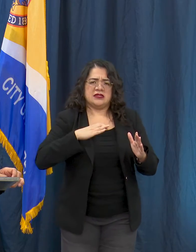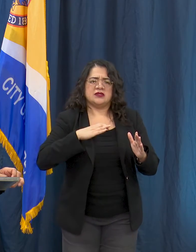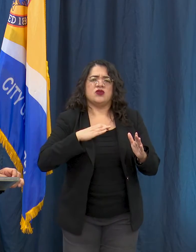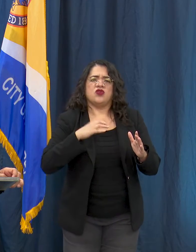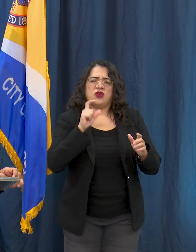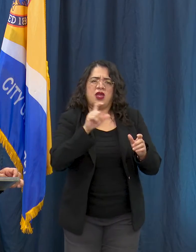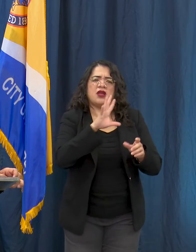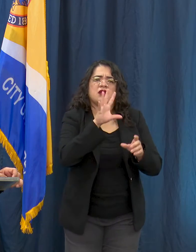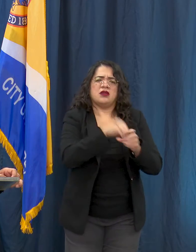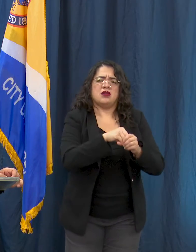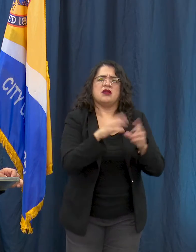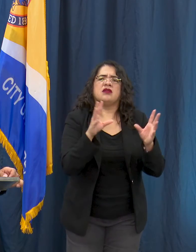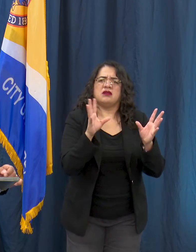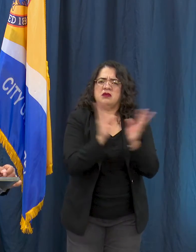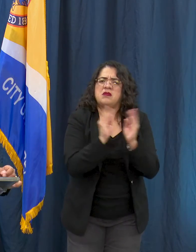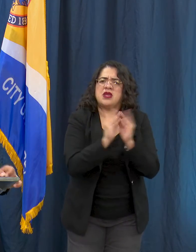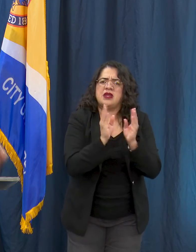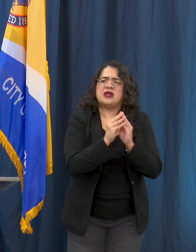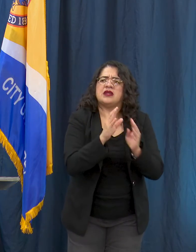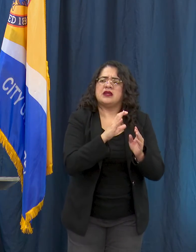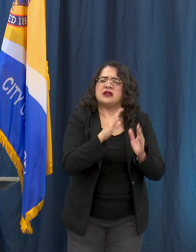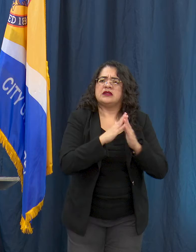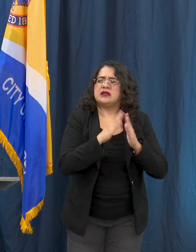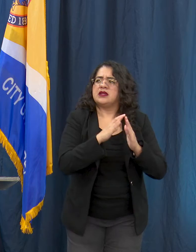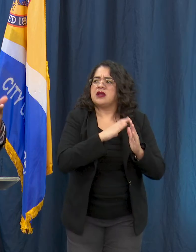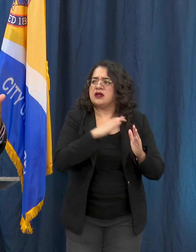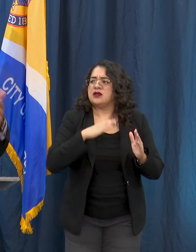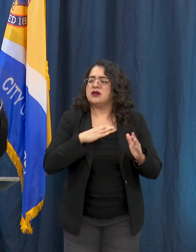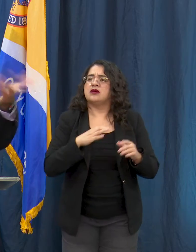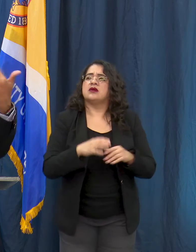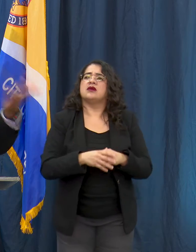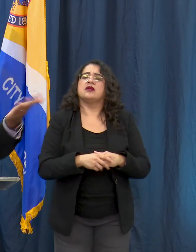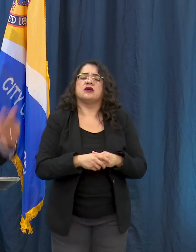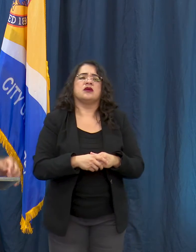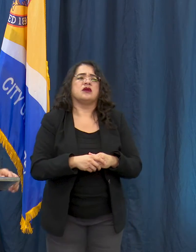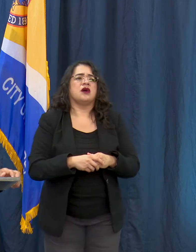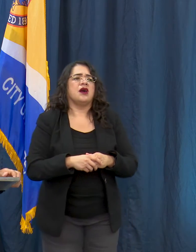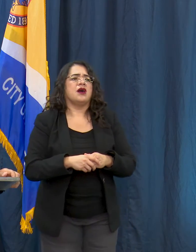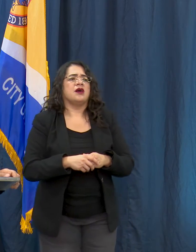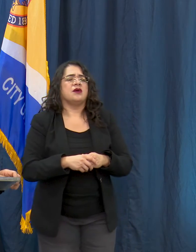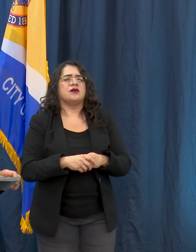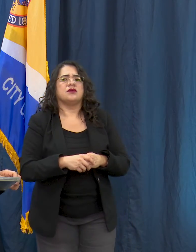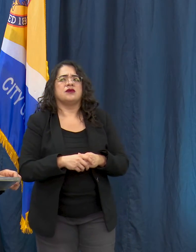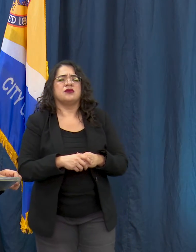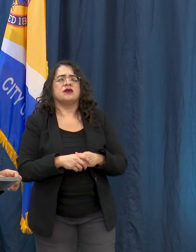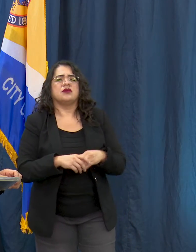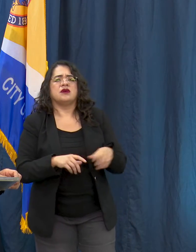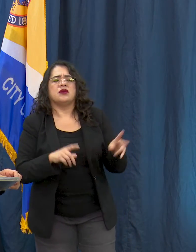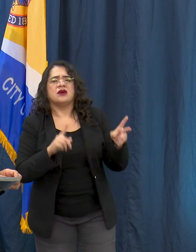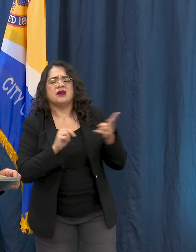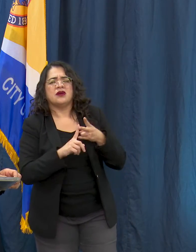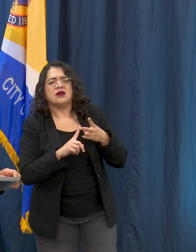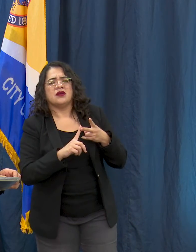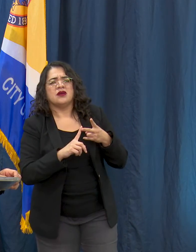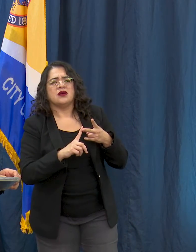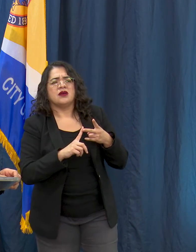Yes, let me answer that one. Okay go ahead. Go Phillip, ask the second one.